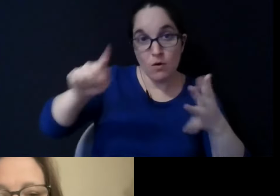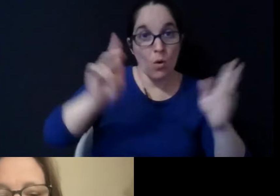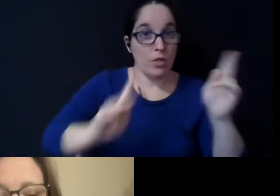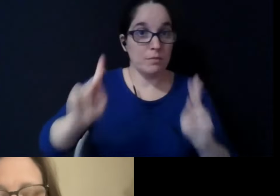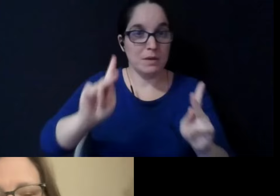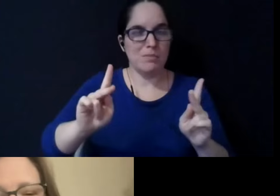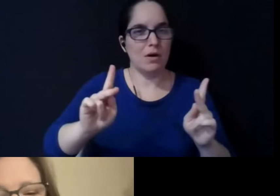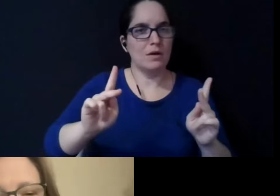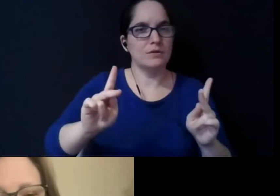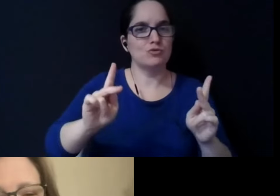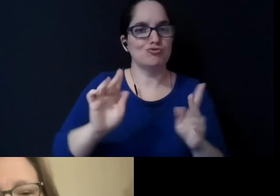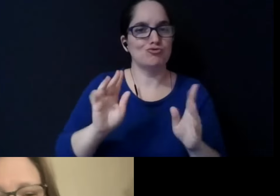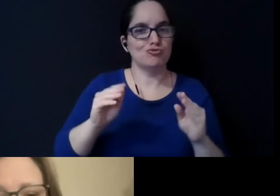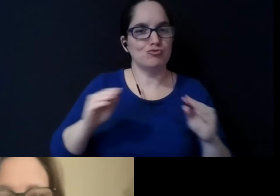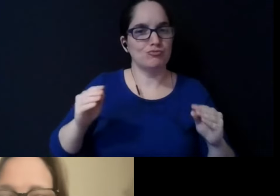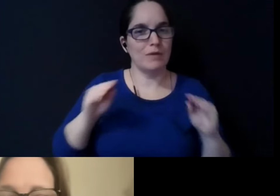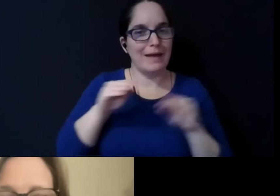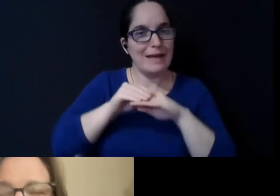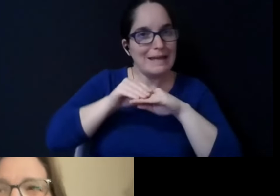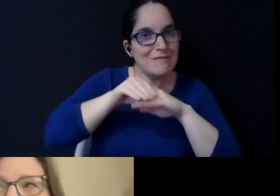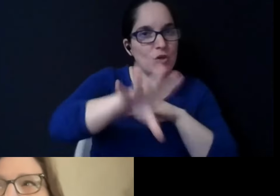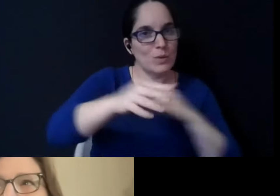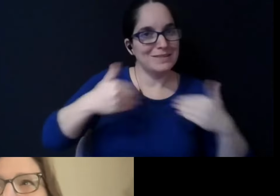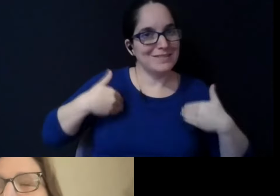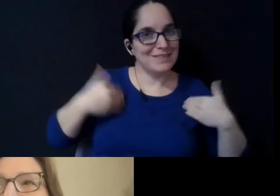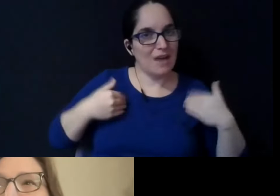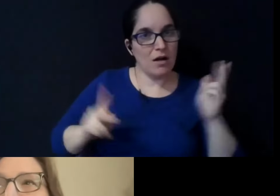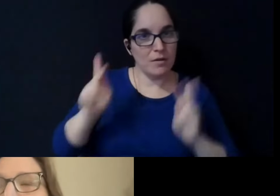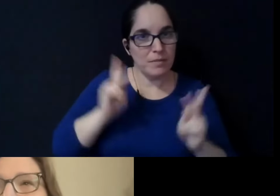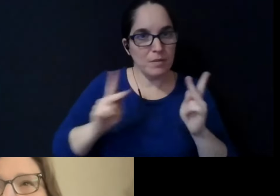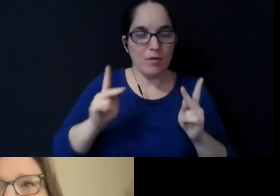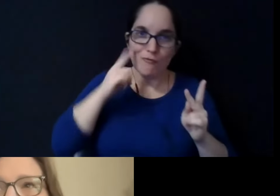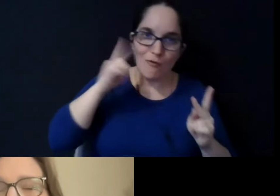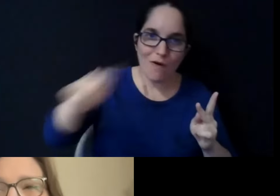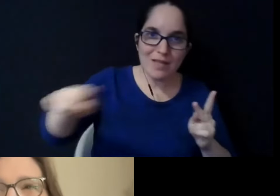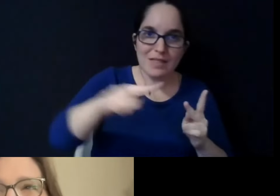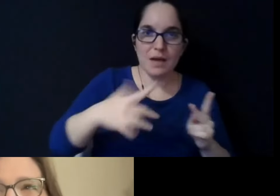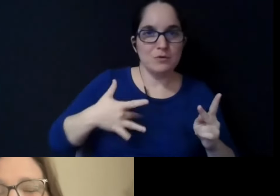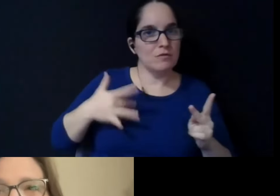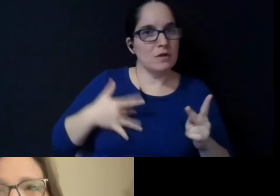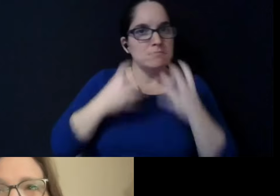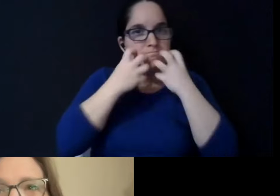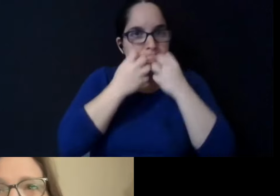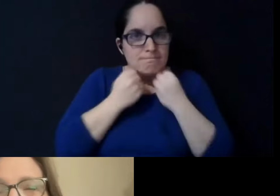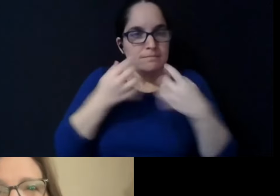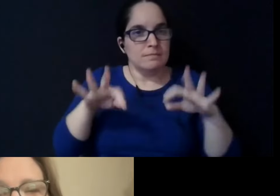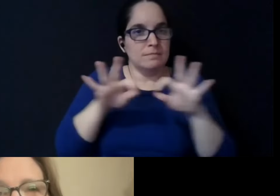to foster poetry in them. I've been inspired by many of the poet teachers who have a history at